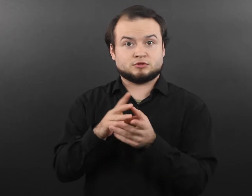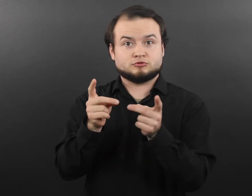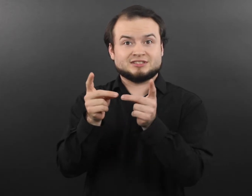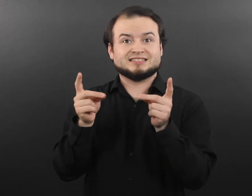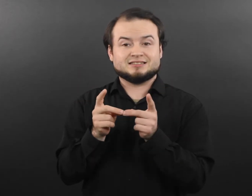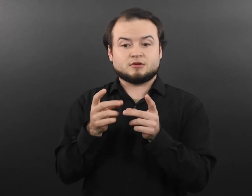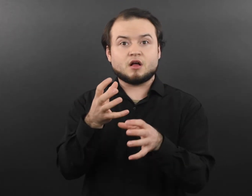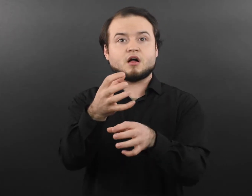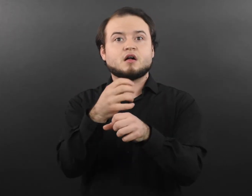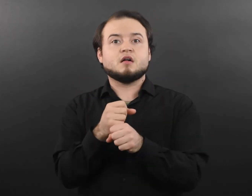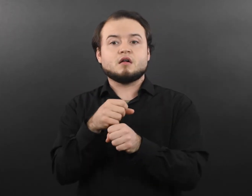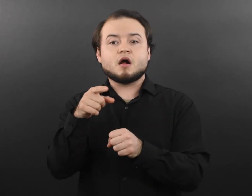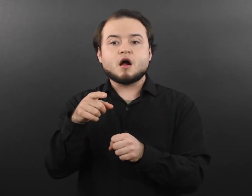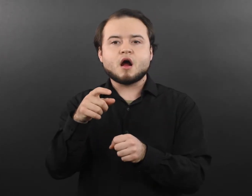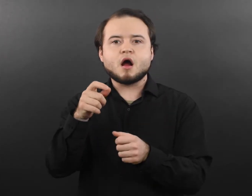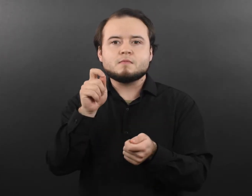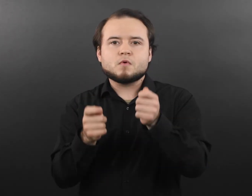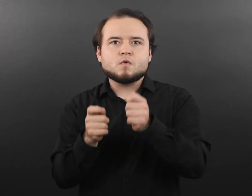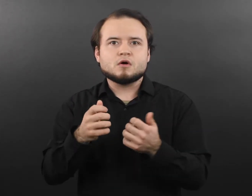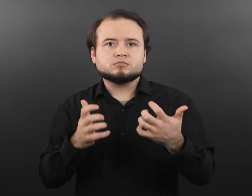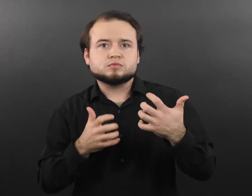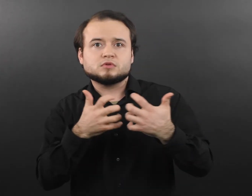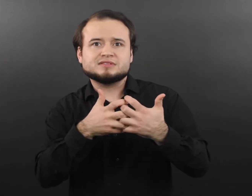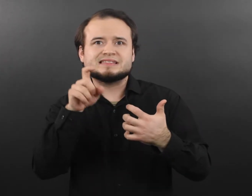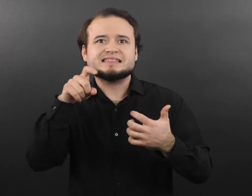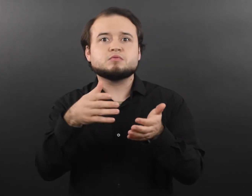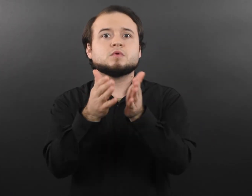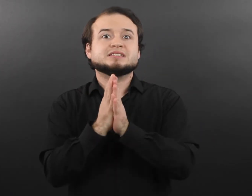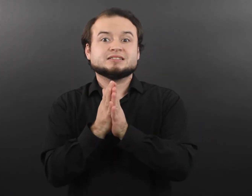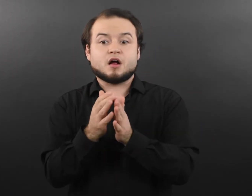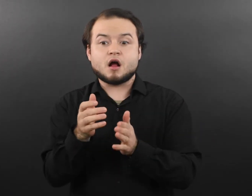School districts will need to respond to accommodations